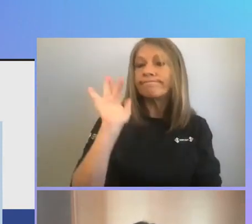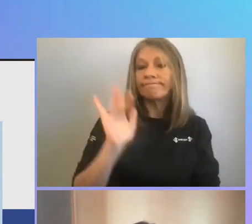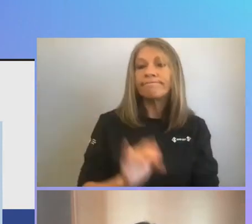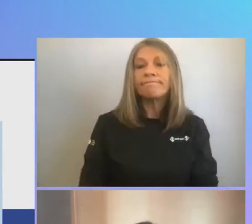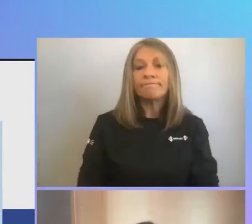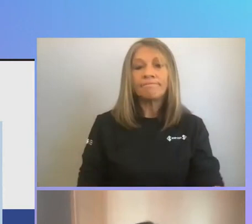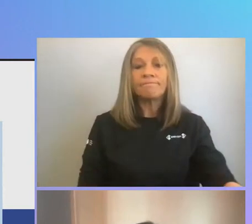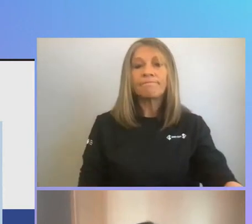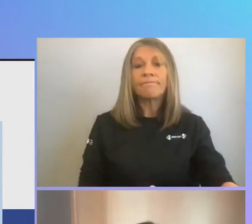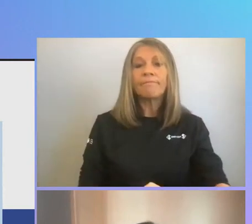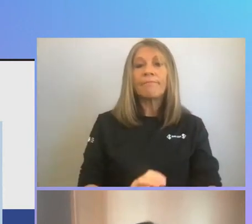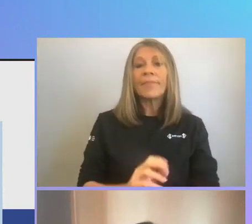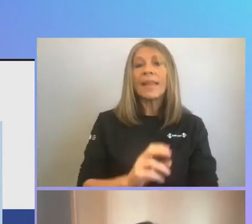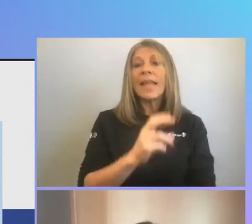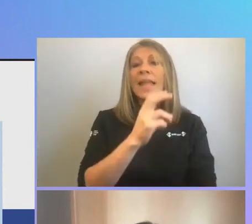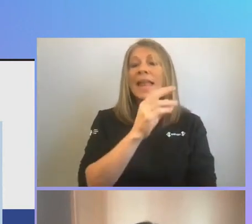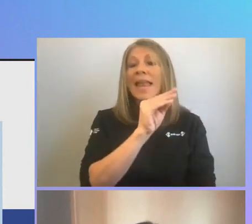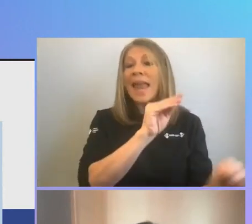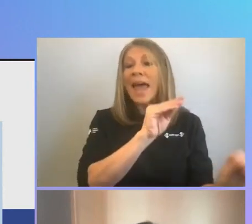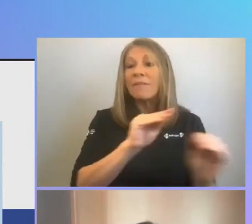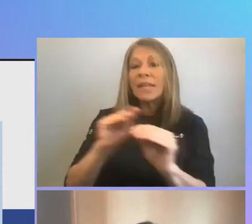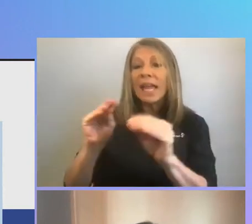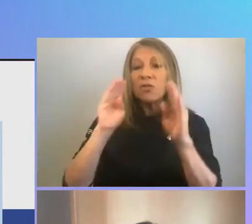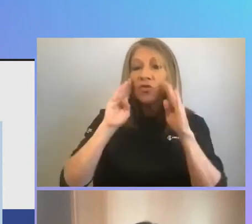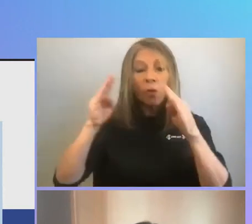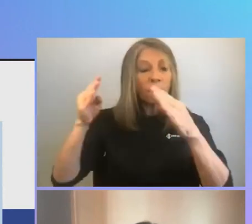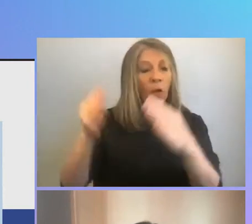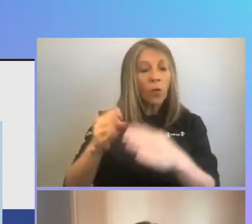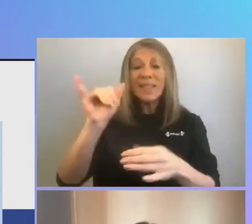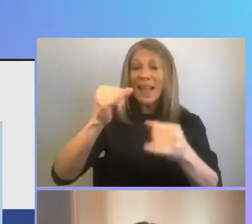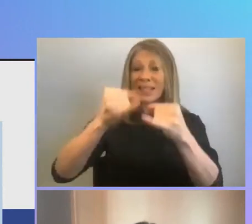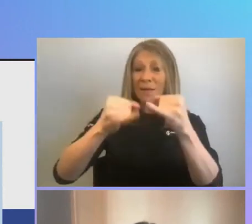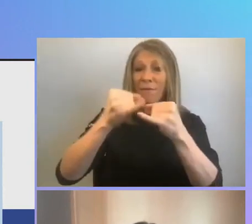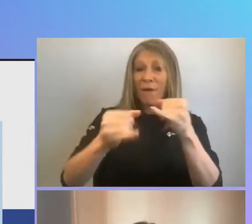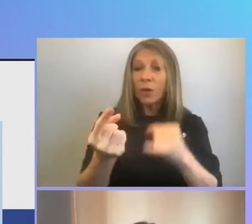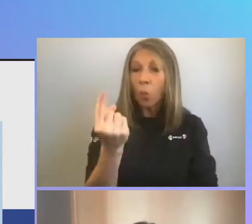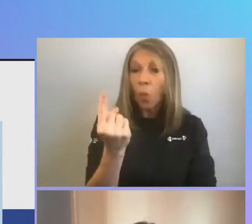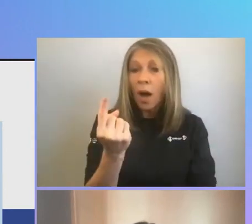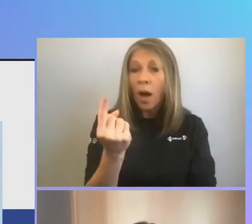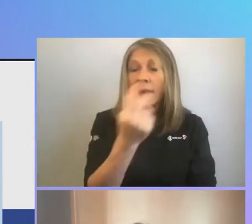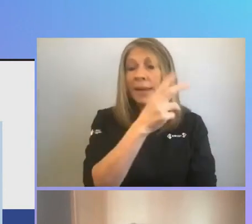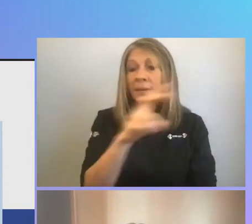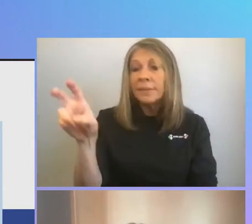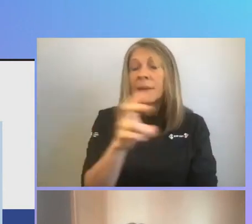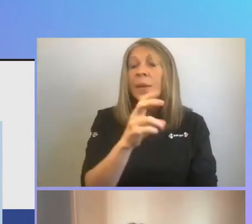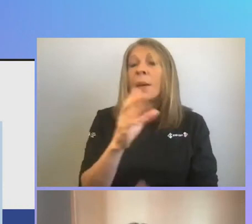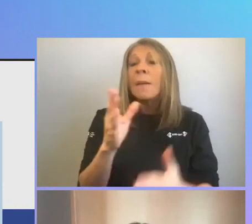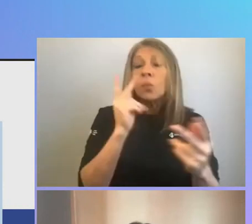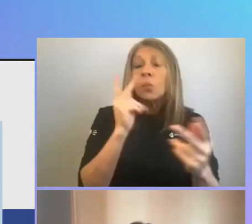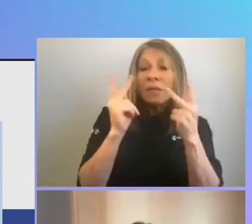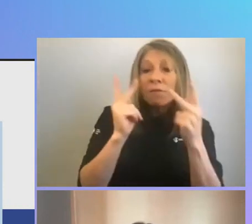Navigational focus. So that is the final one. Uh, navigating between views in an Spas, it doesn't automatically shift the